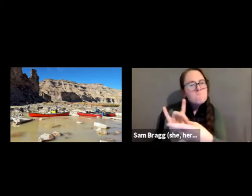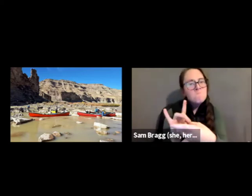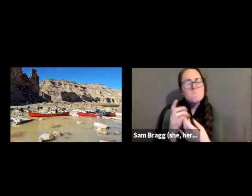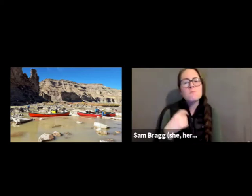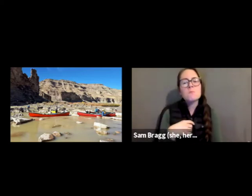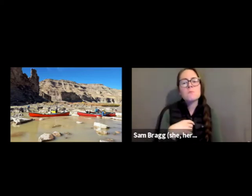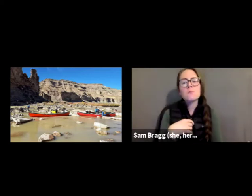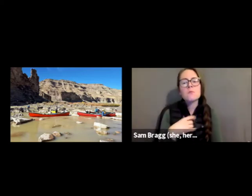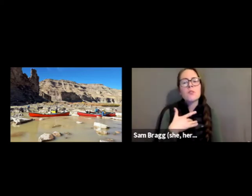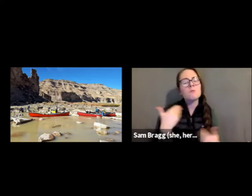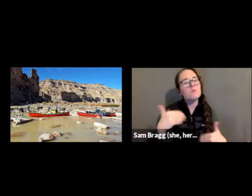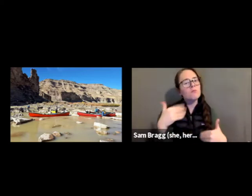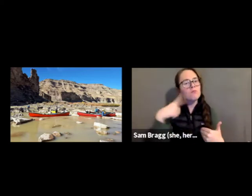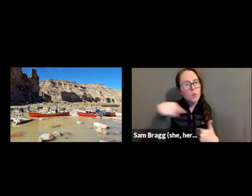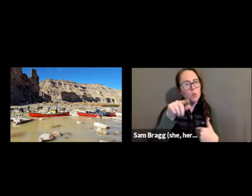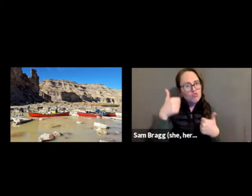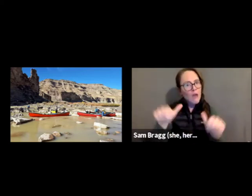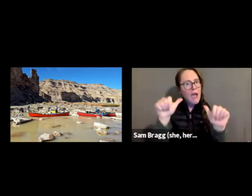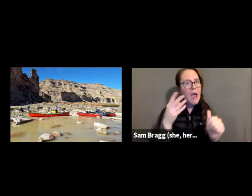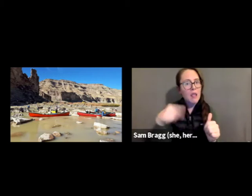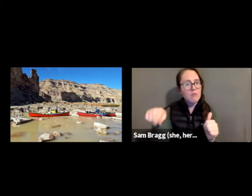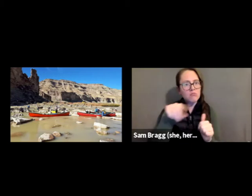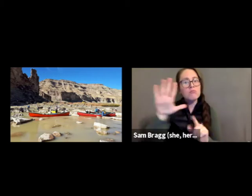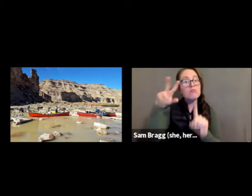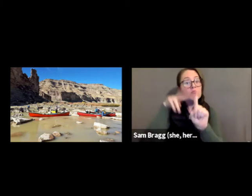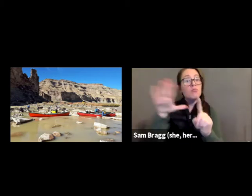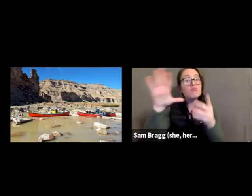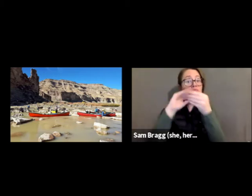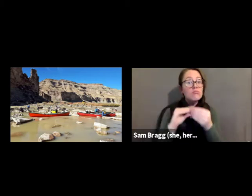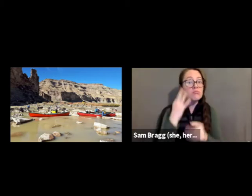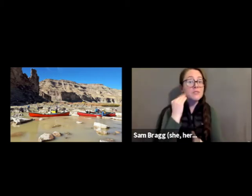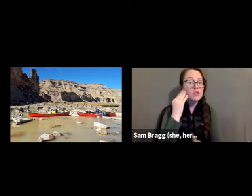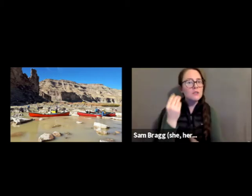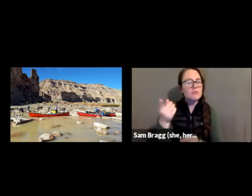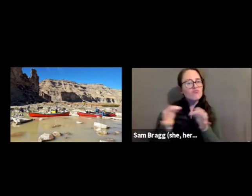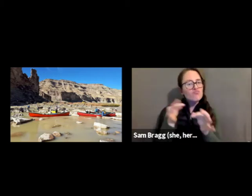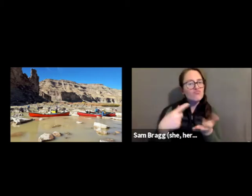everyone. It was really a wonderful experience and we tried these things and we learned from